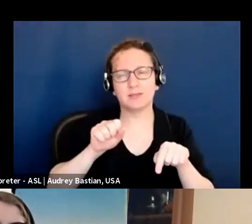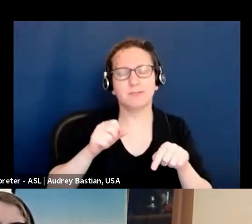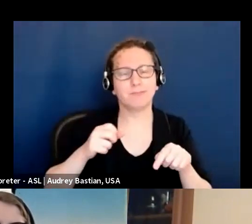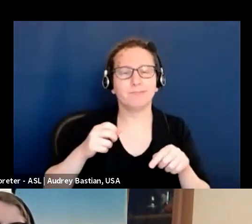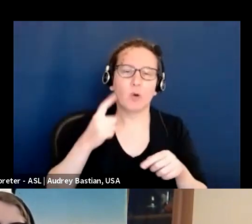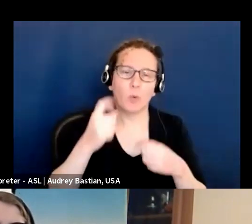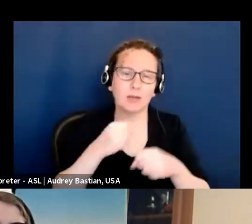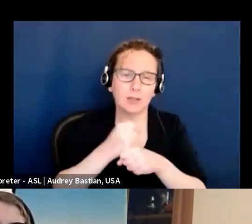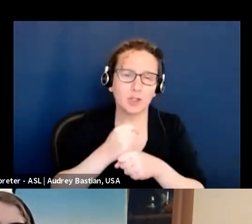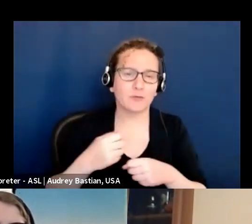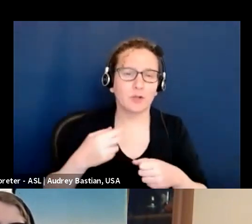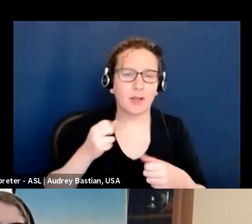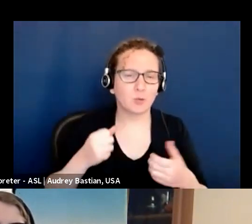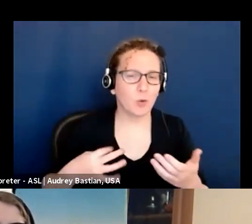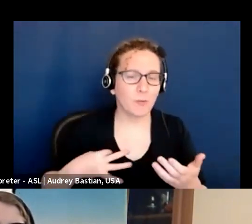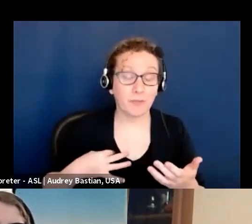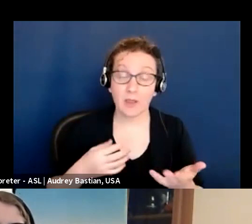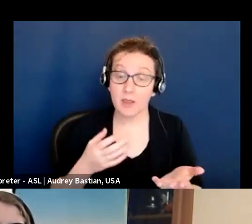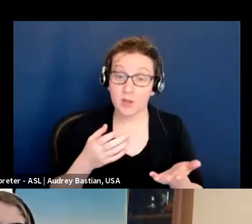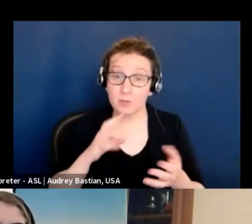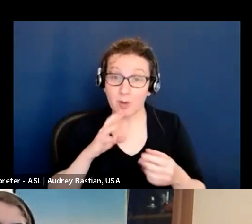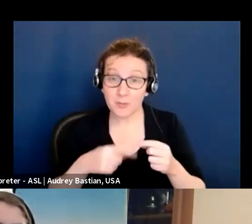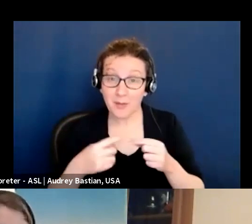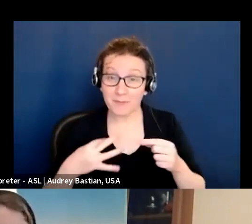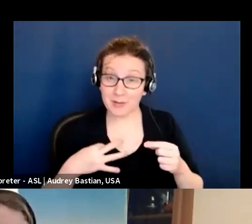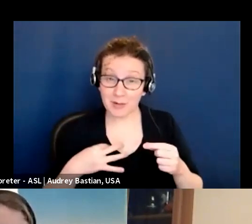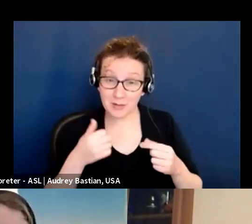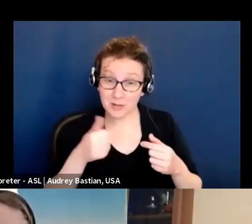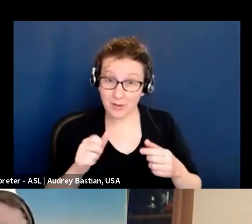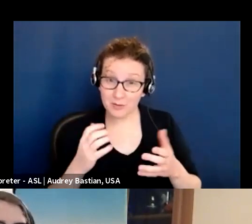you get a chance do any volunteer opportunities when were you in the United States?